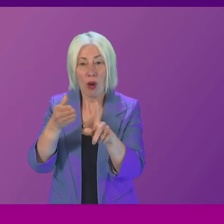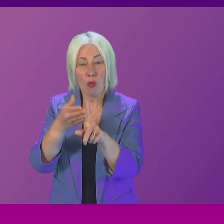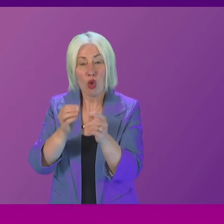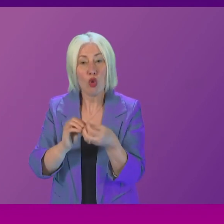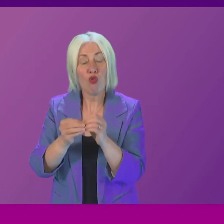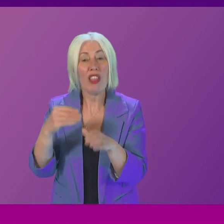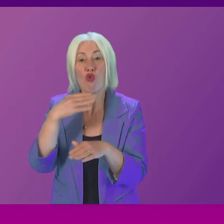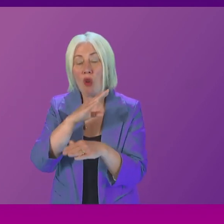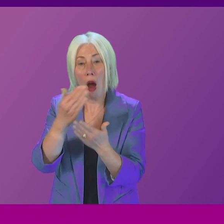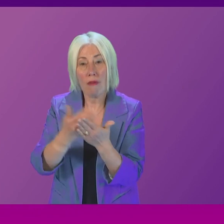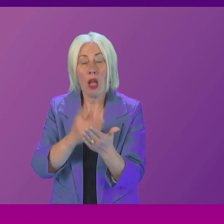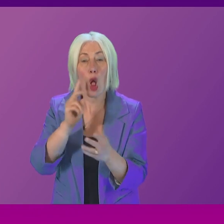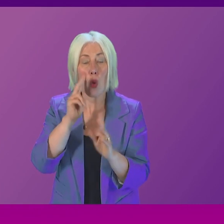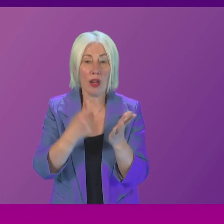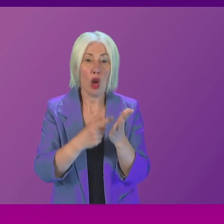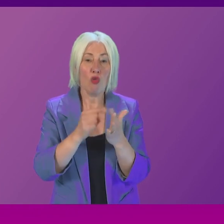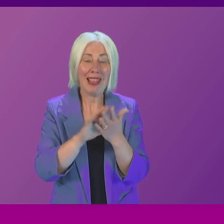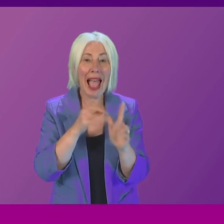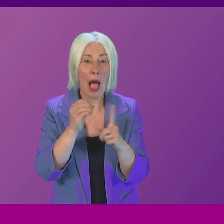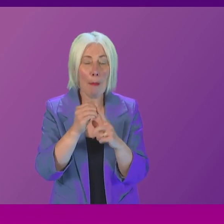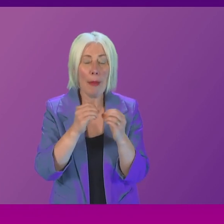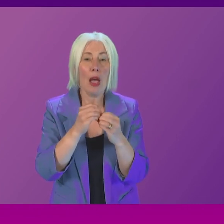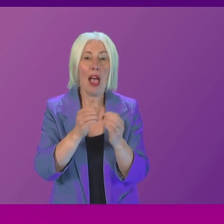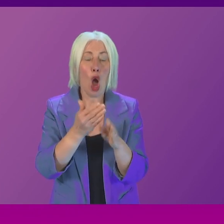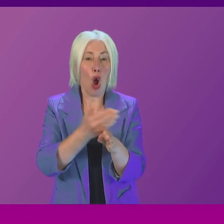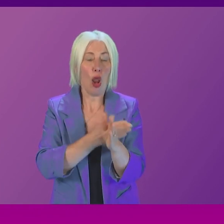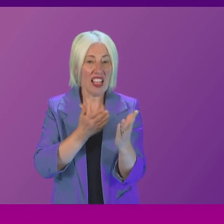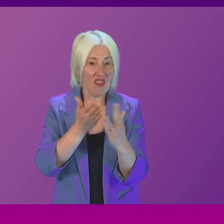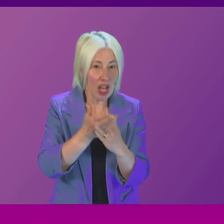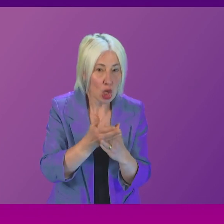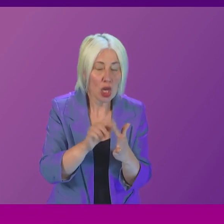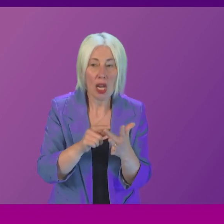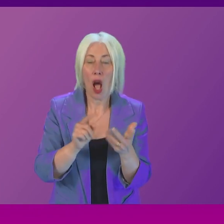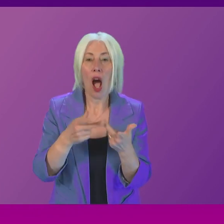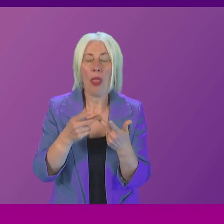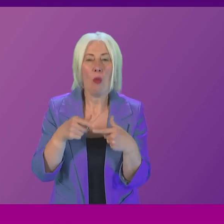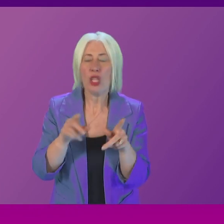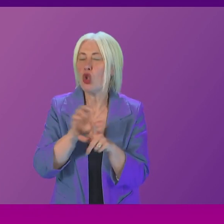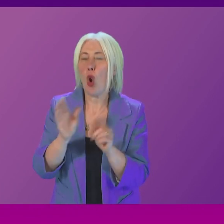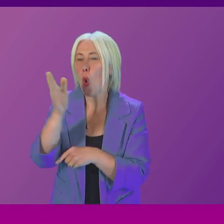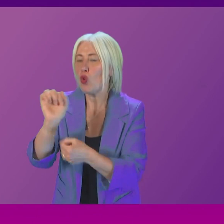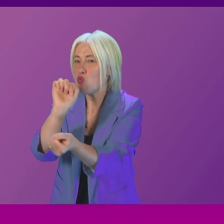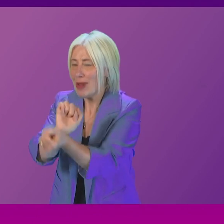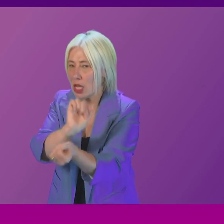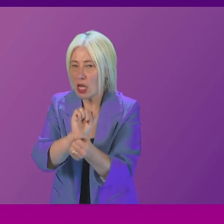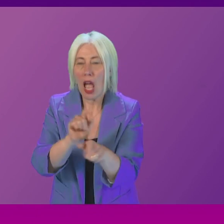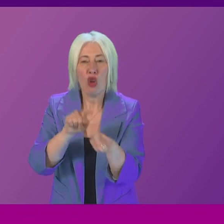that promoted rehabilitation, early intervention and alternatives to custody and was ultimately about working to reduce reoffending.